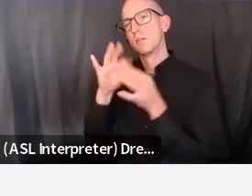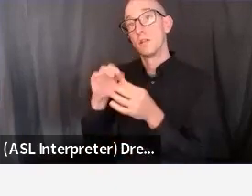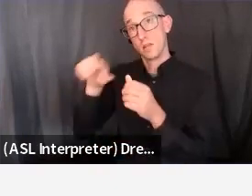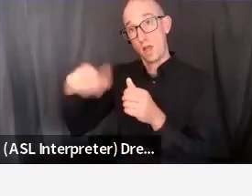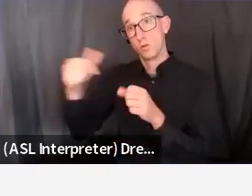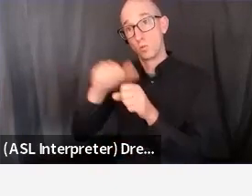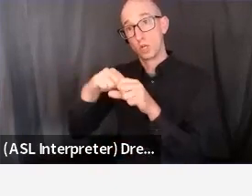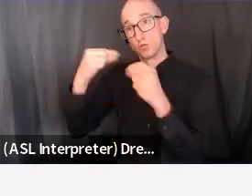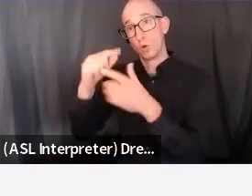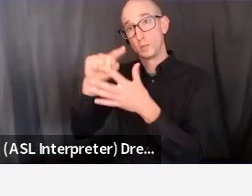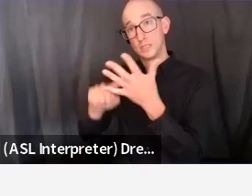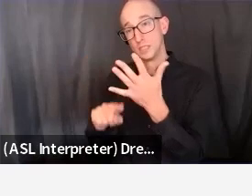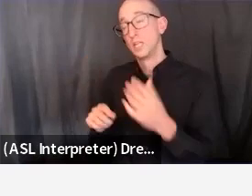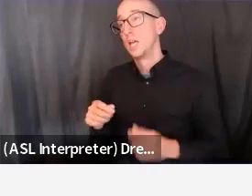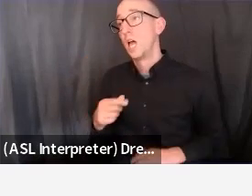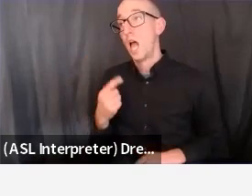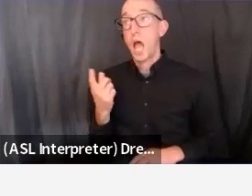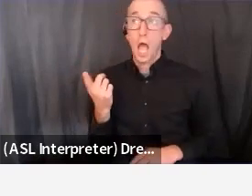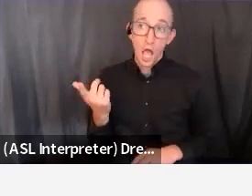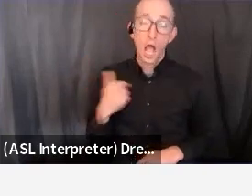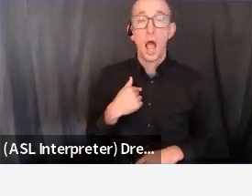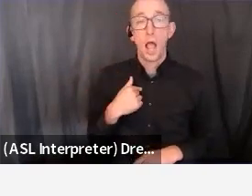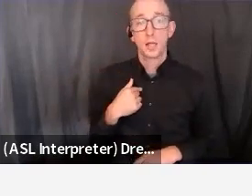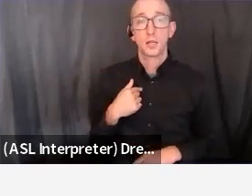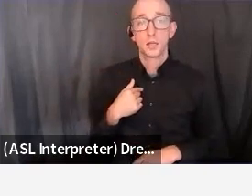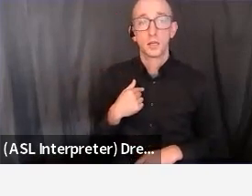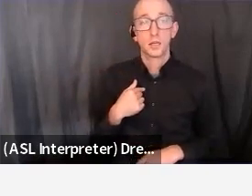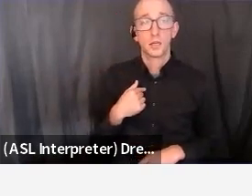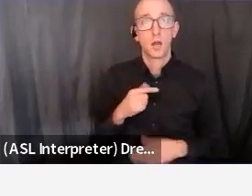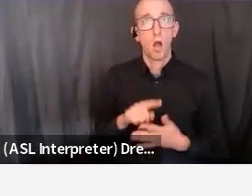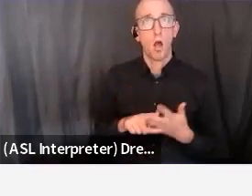Hydrogen Hub, which will introduce and expand the use of hydrogen at ports for cargo-handling